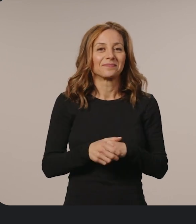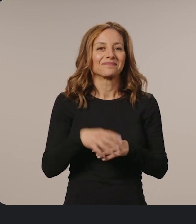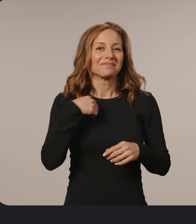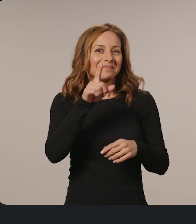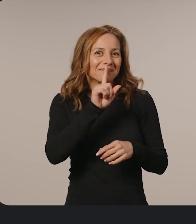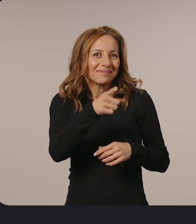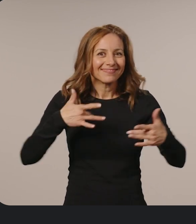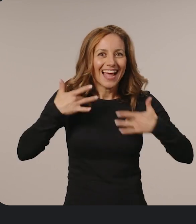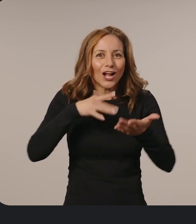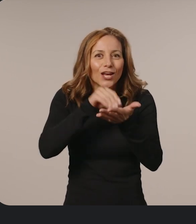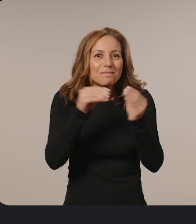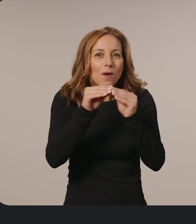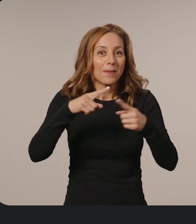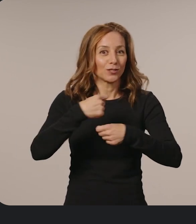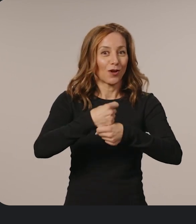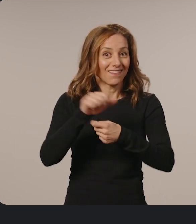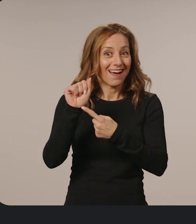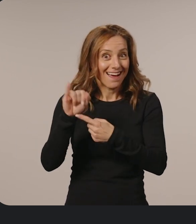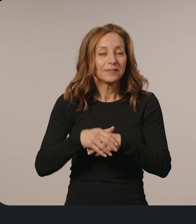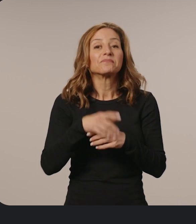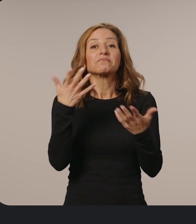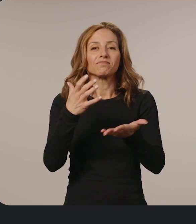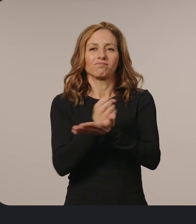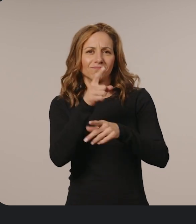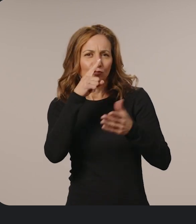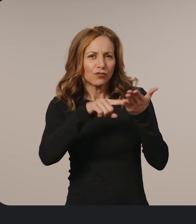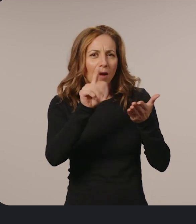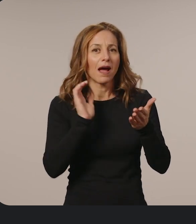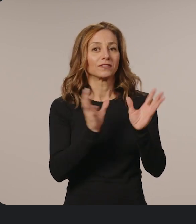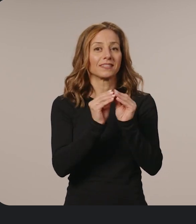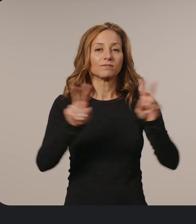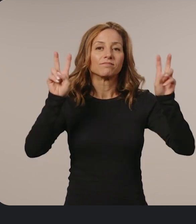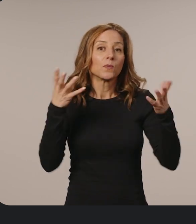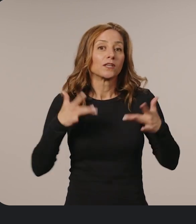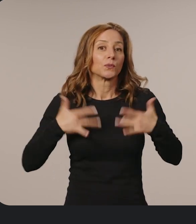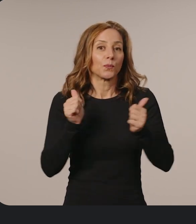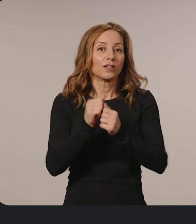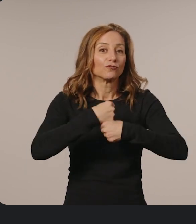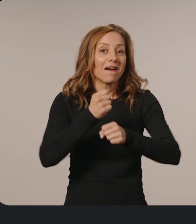I bet you are excited to learn more about generative AI. So be sure to check out our session, "What's New With Generative AI?"